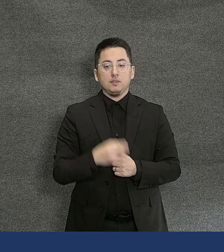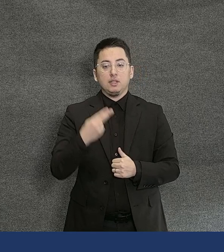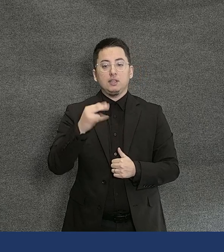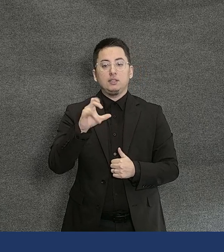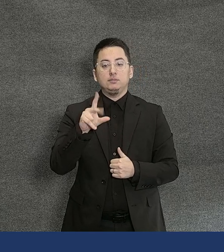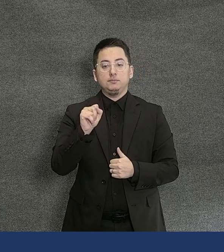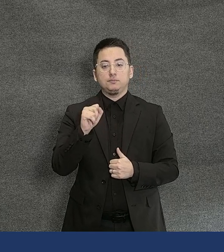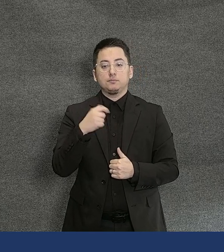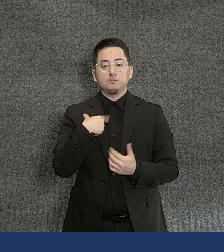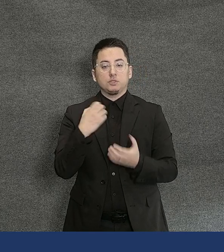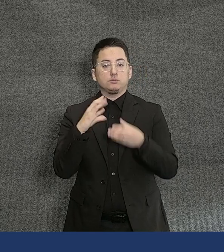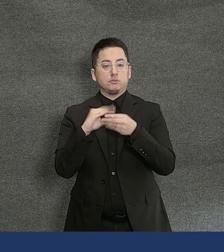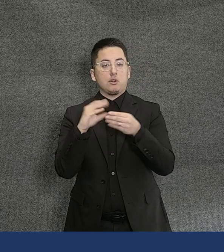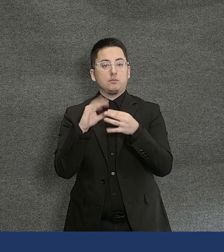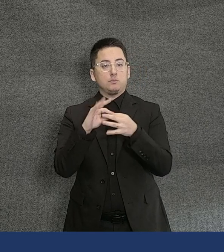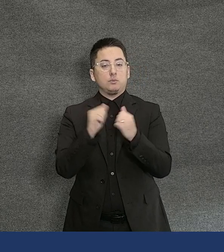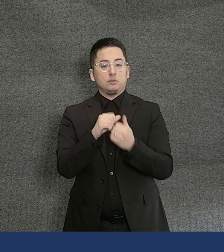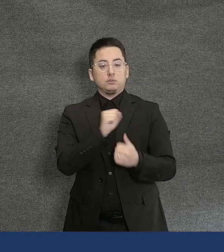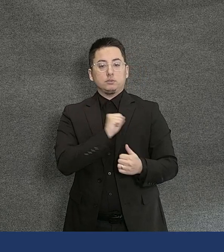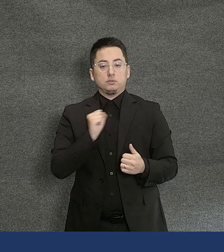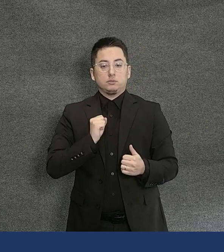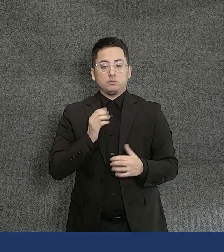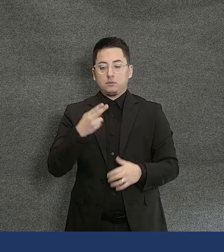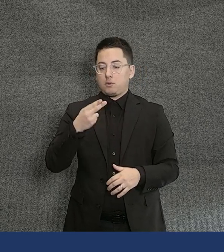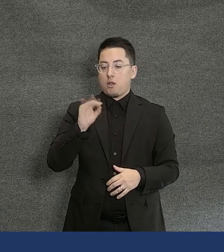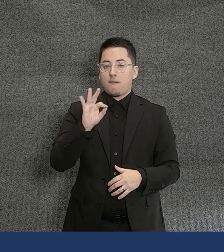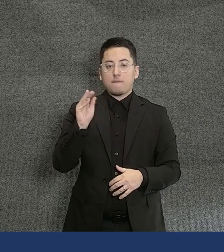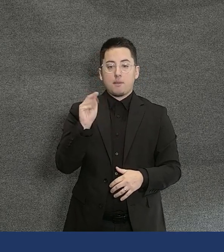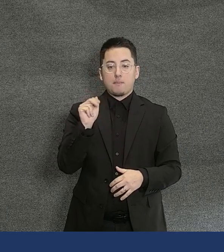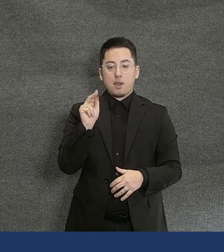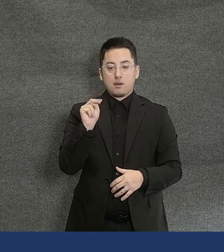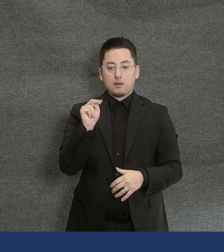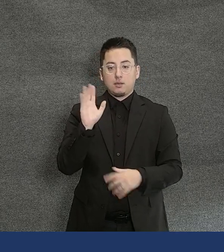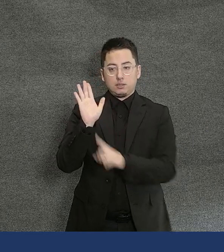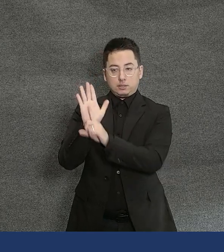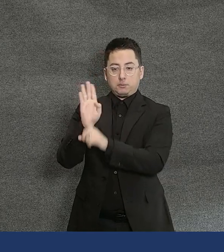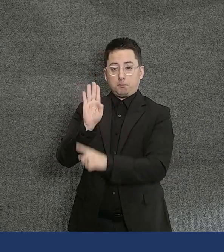really exemplifies what Damon worked so hard for.